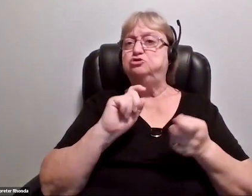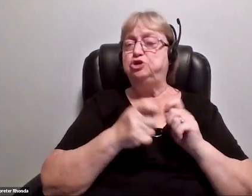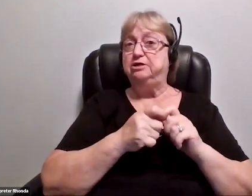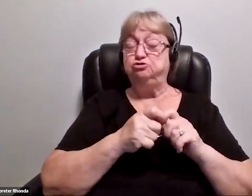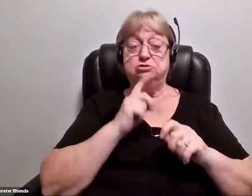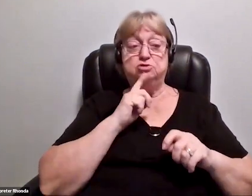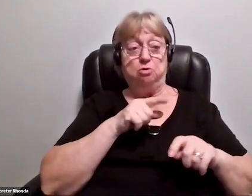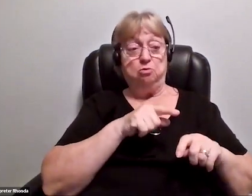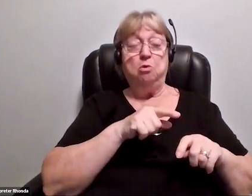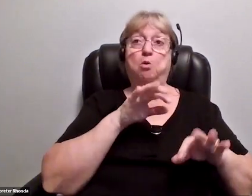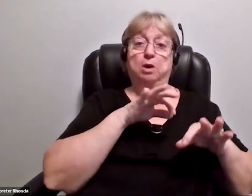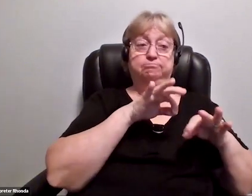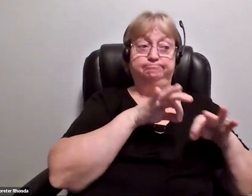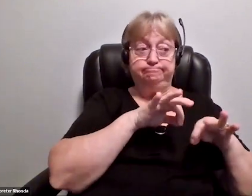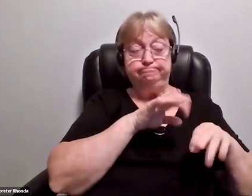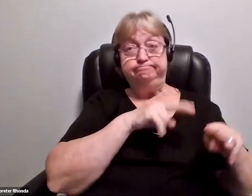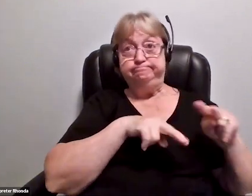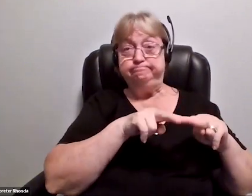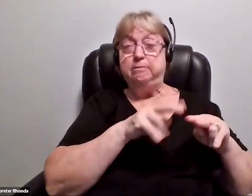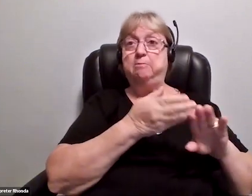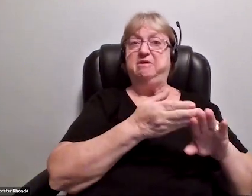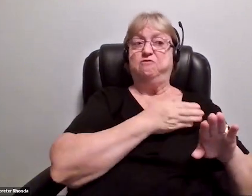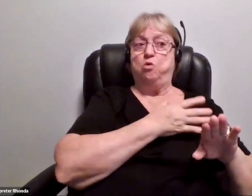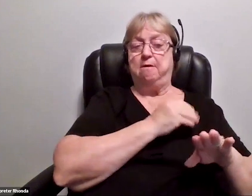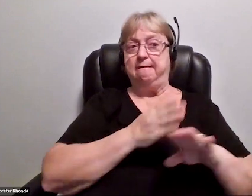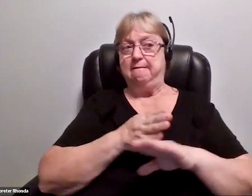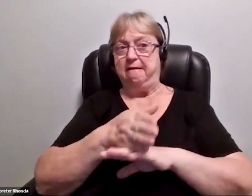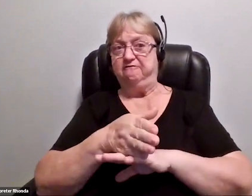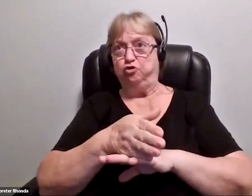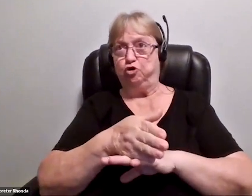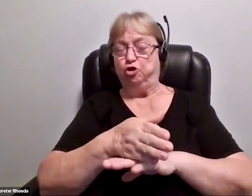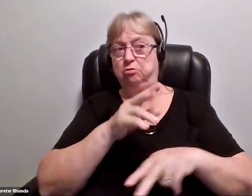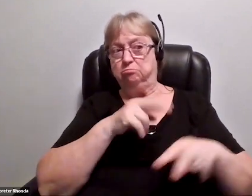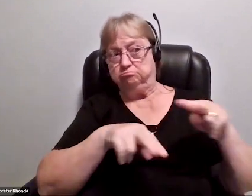as well as the potential of accessibility resources in engaging with the exhibition.